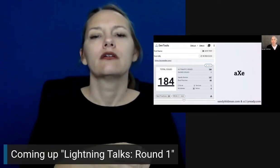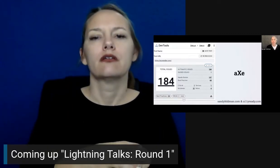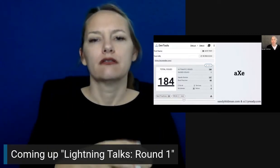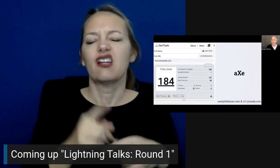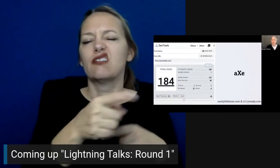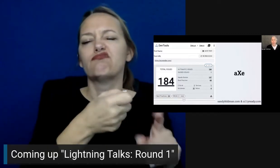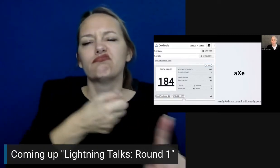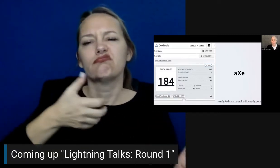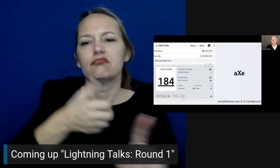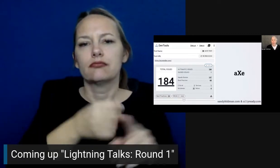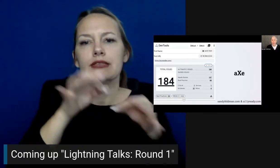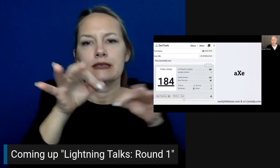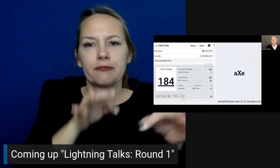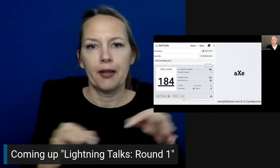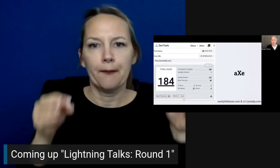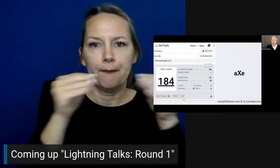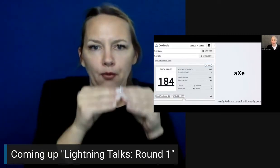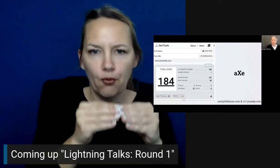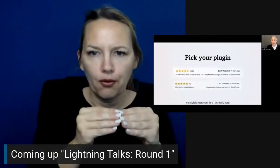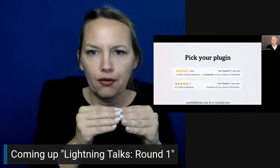in the app.